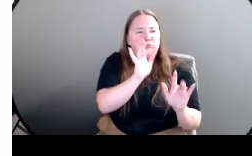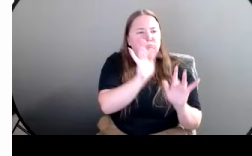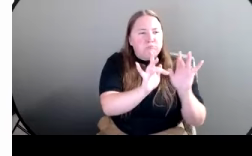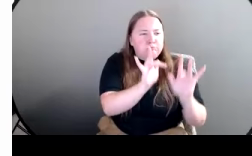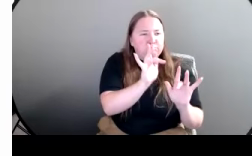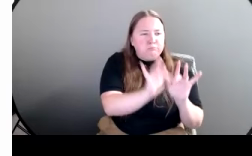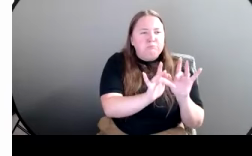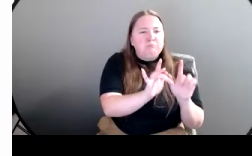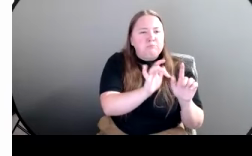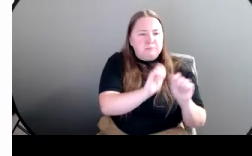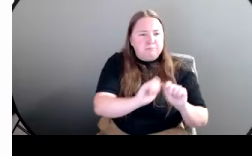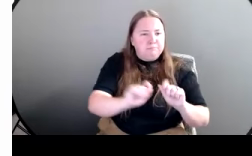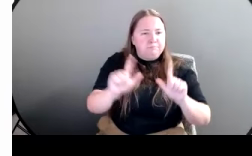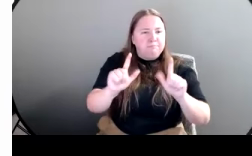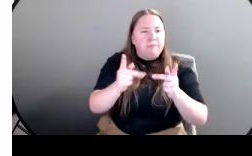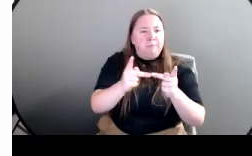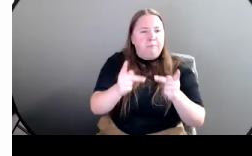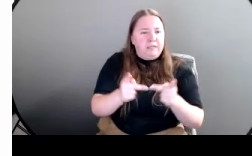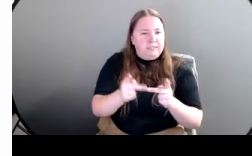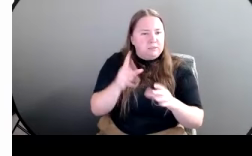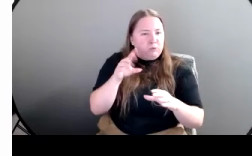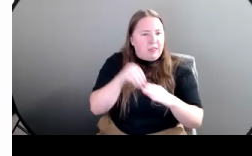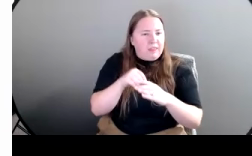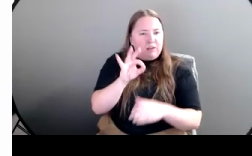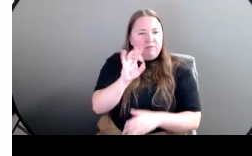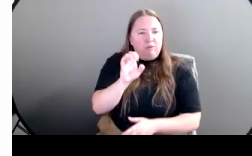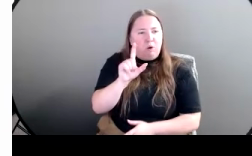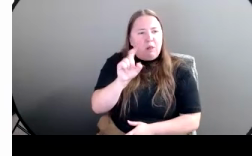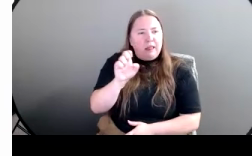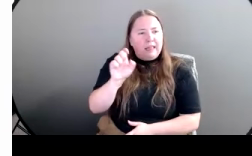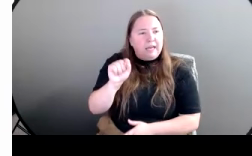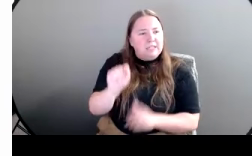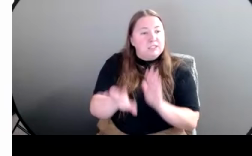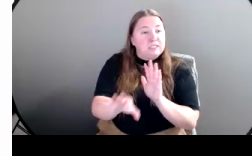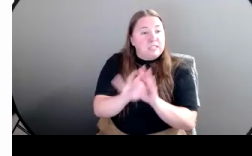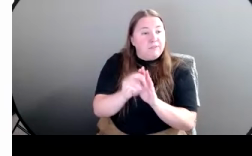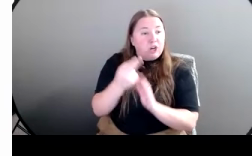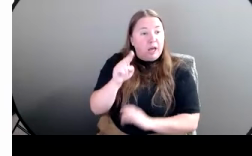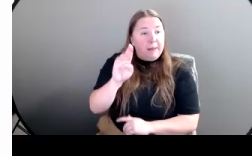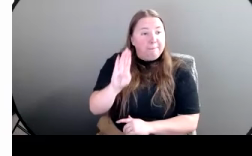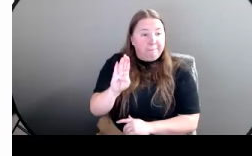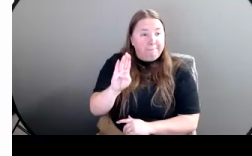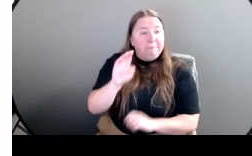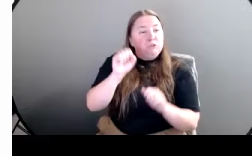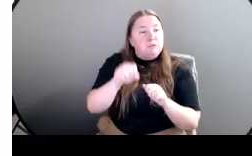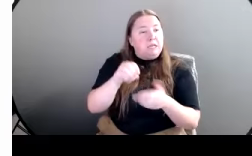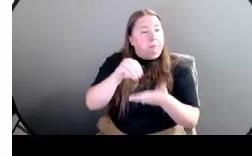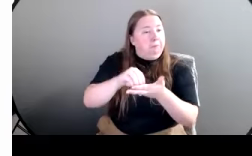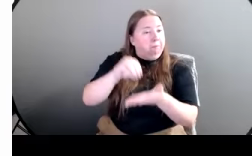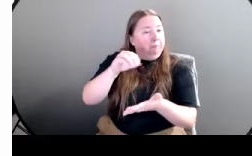takes you to the place within the Follett Discover Hub, where you can, indicate,